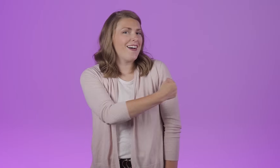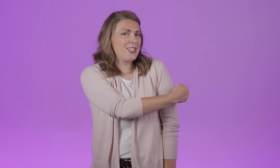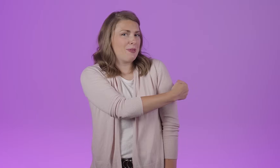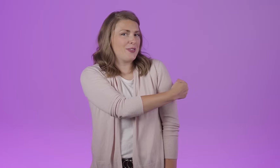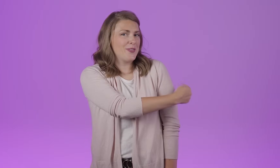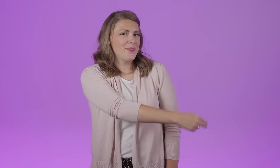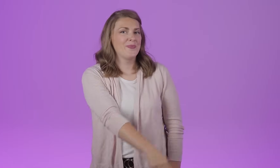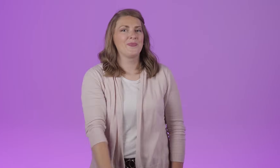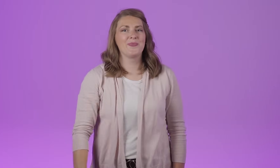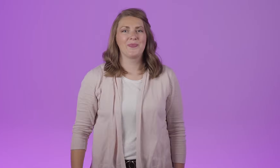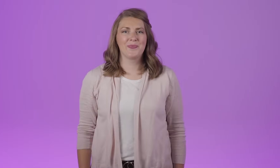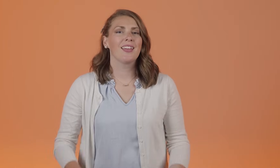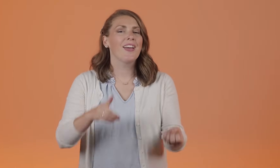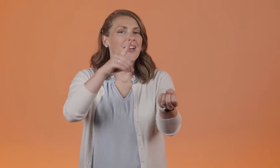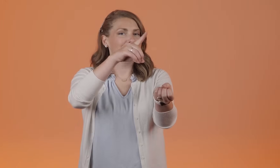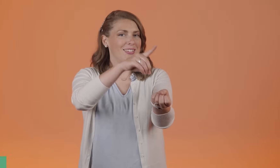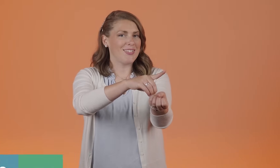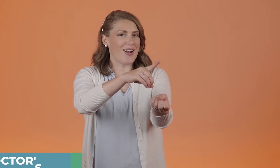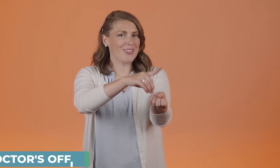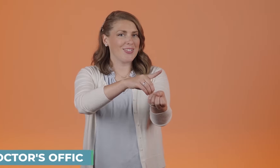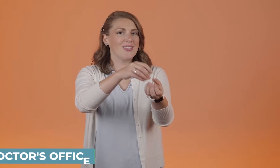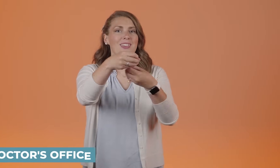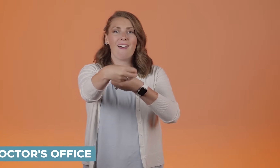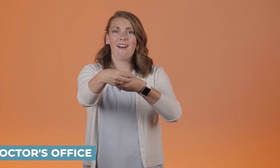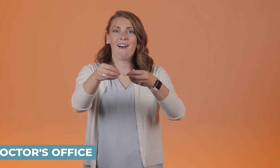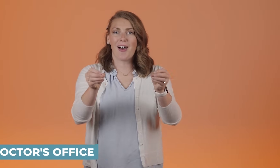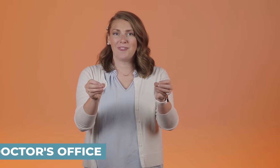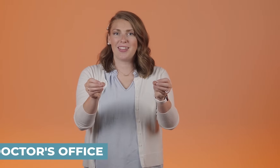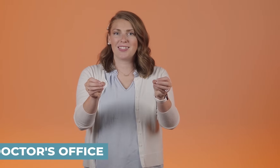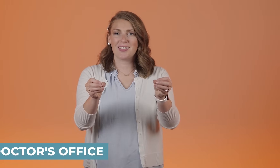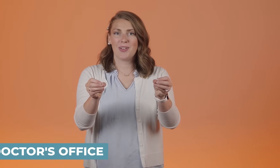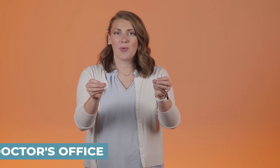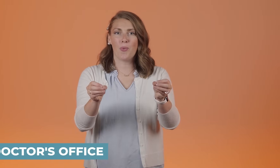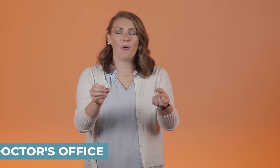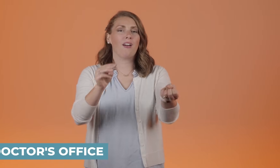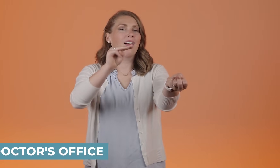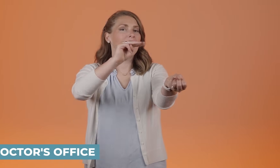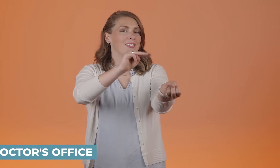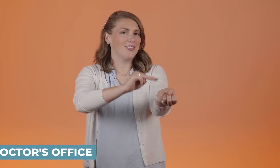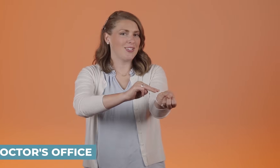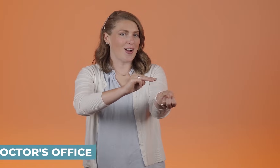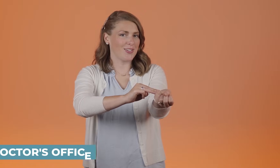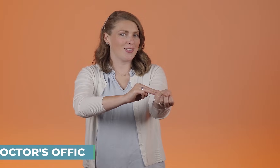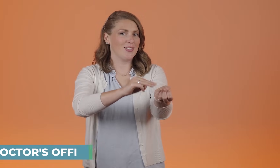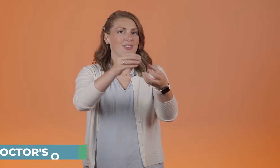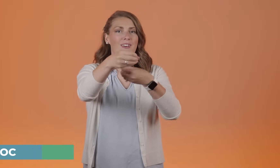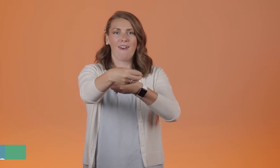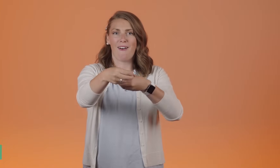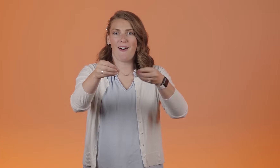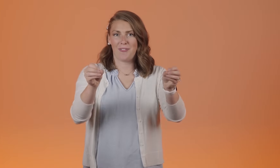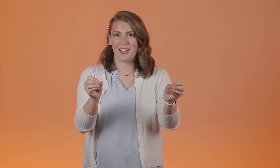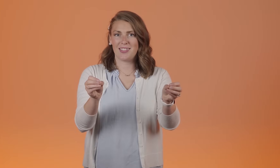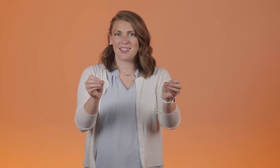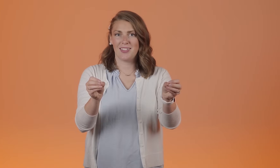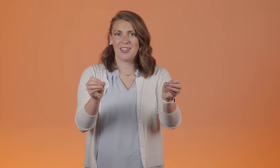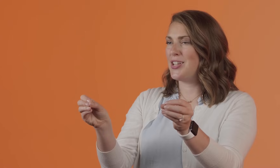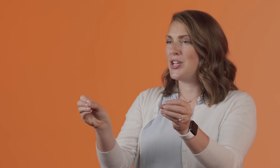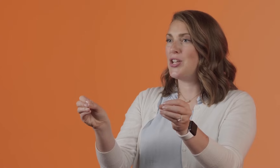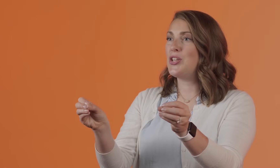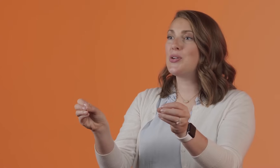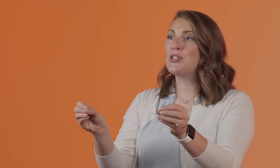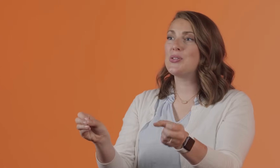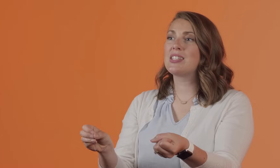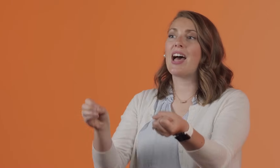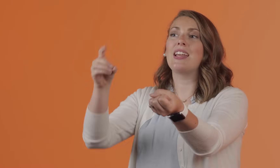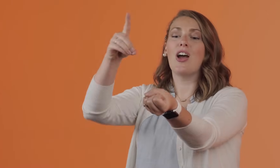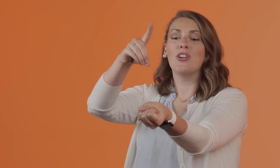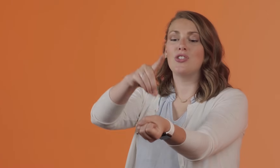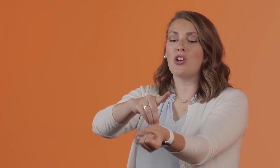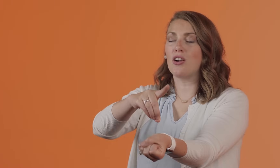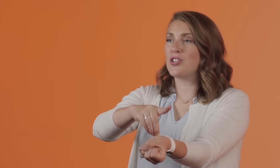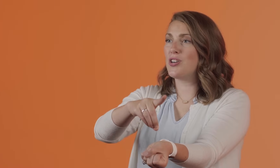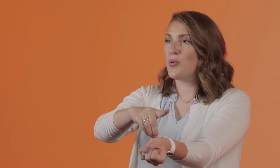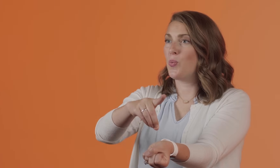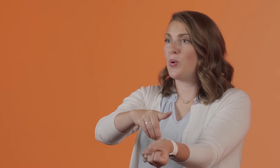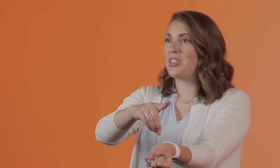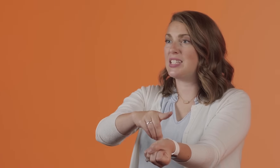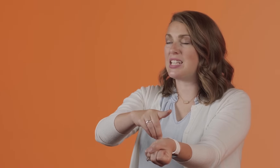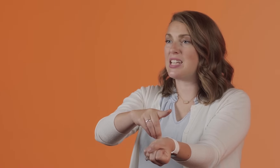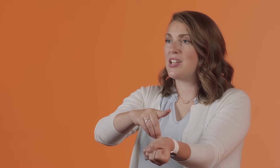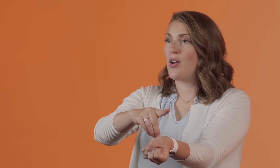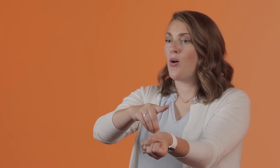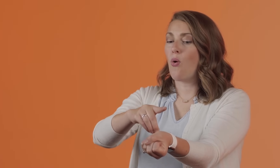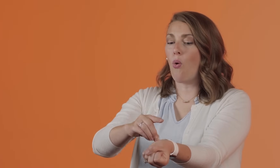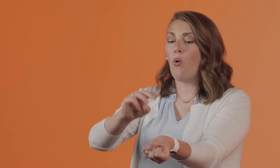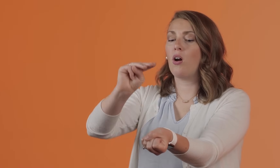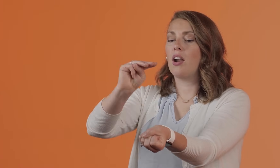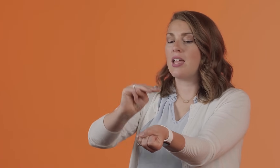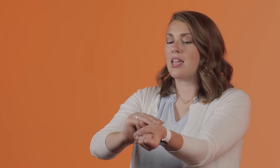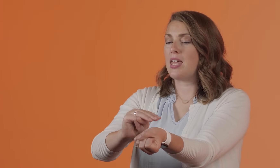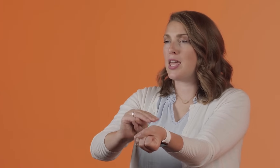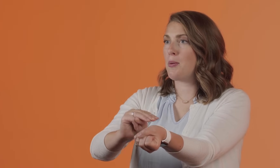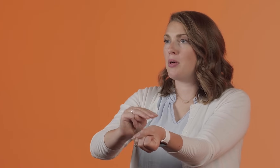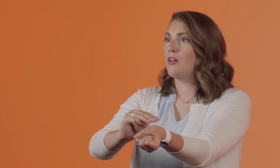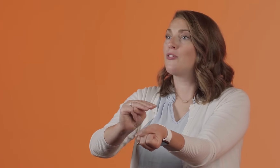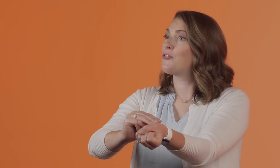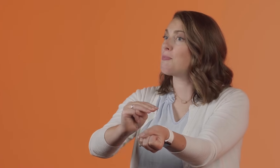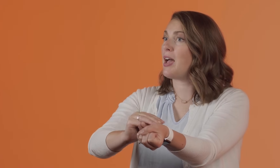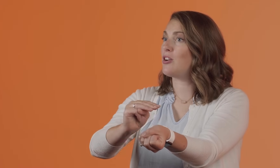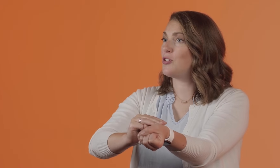'hospital.' 'Doctors office or doctor's office,' you can do the sign doctor with the 'D' or 'M' for medical